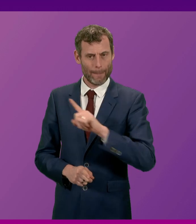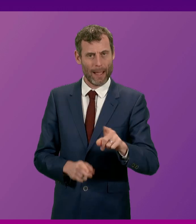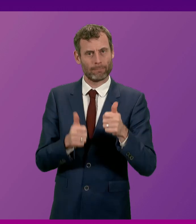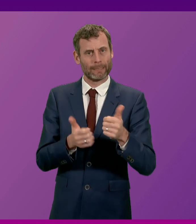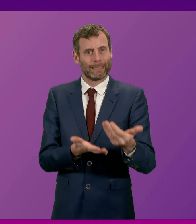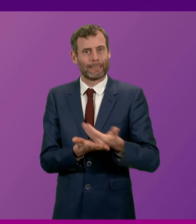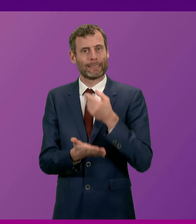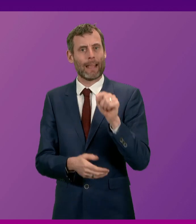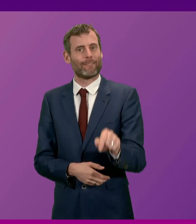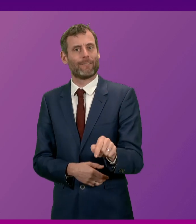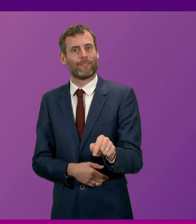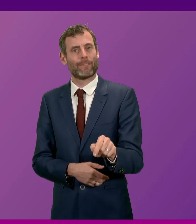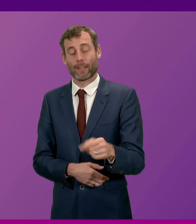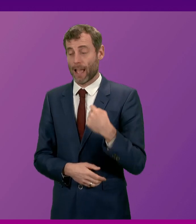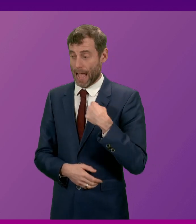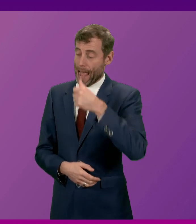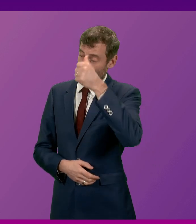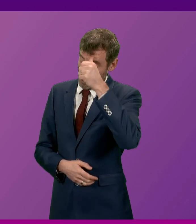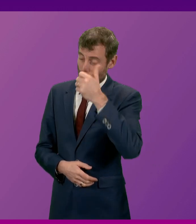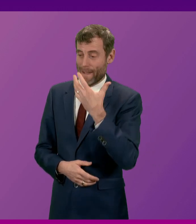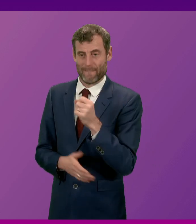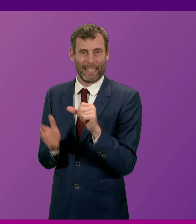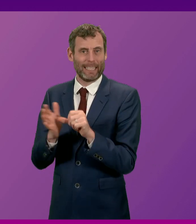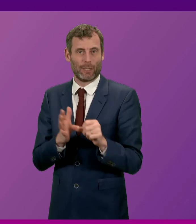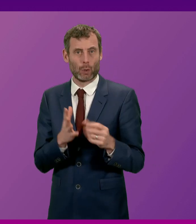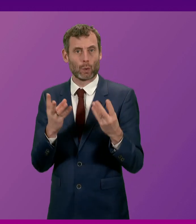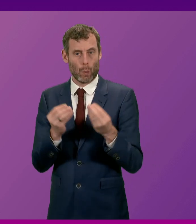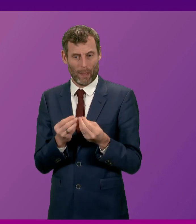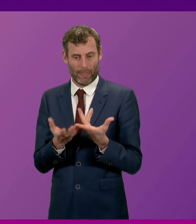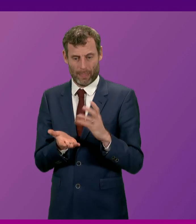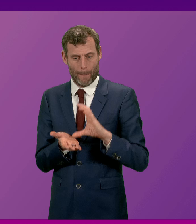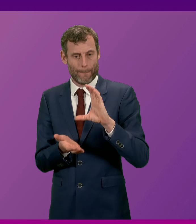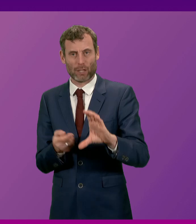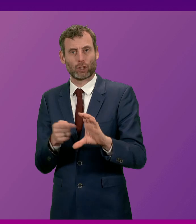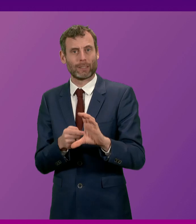I am aware that there are inadequacies in the adaptations budget because the Government has